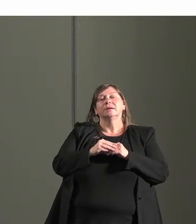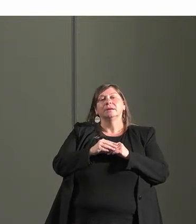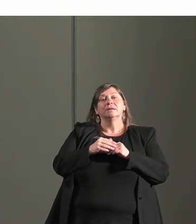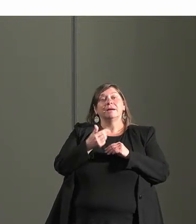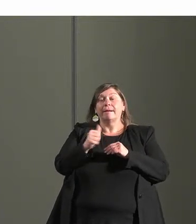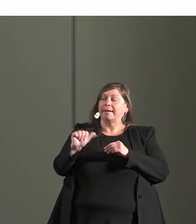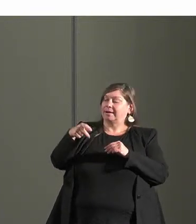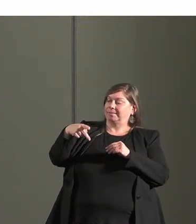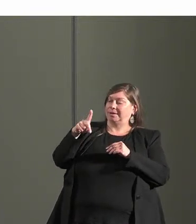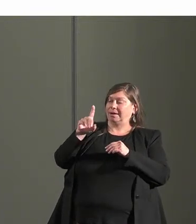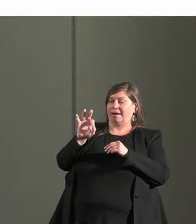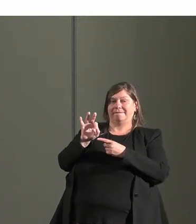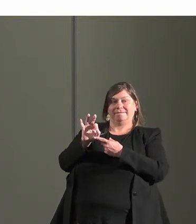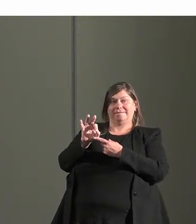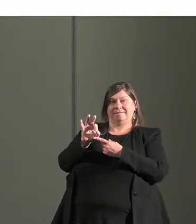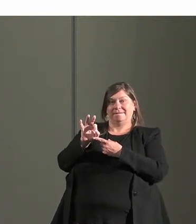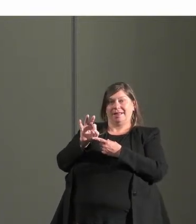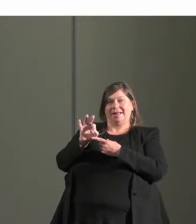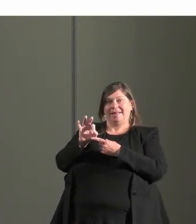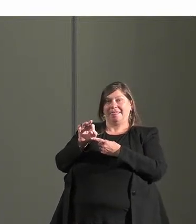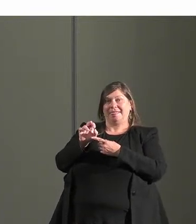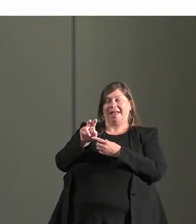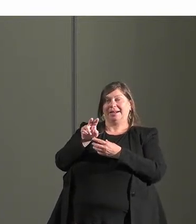inaccessible PDF on the web they are 12% of all PDF out